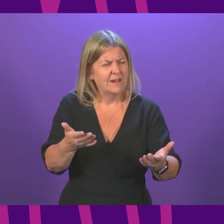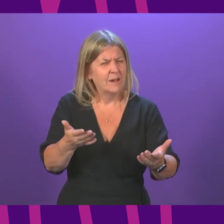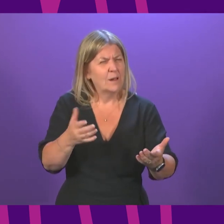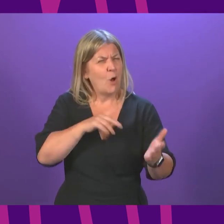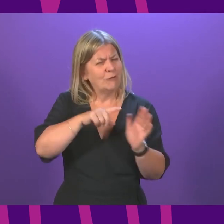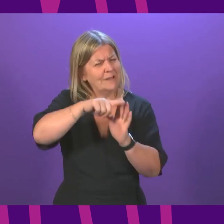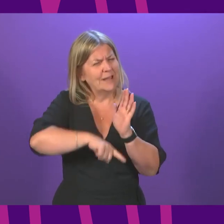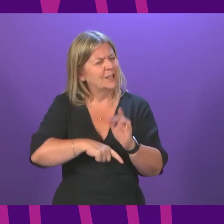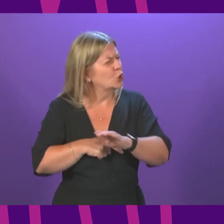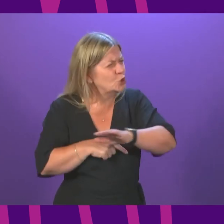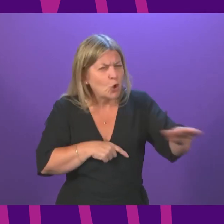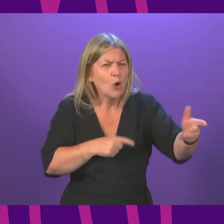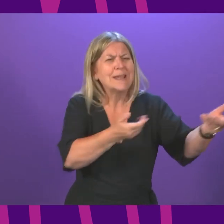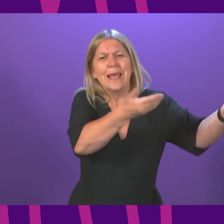Its purpose is not to introduce new provisions.